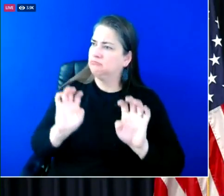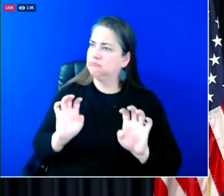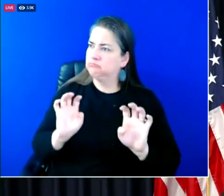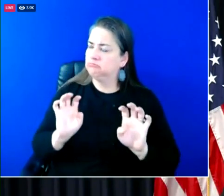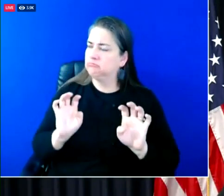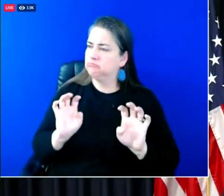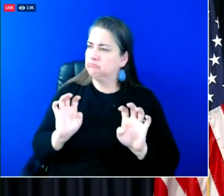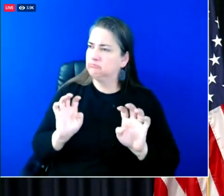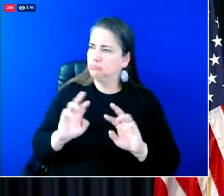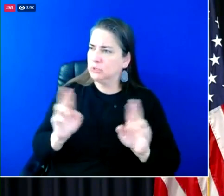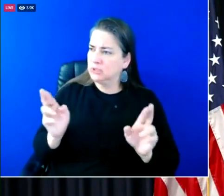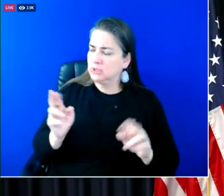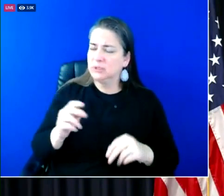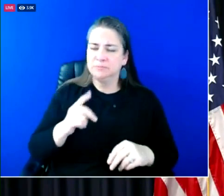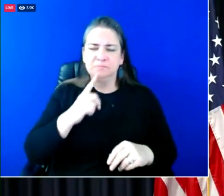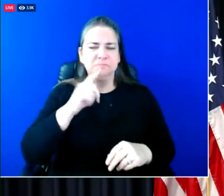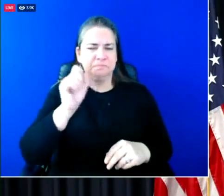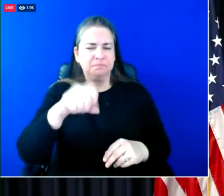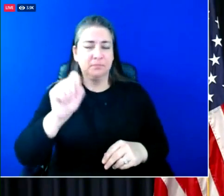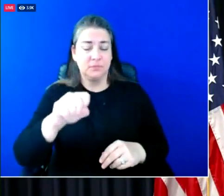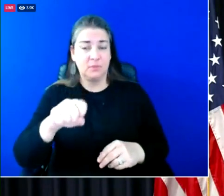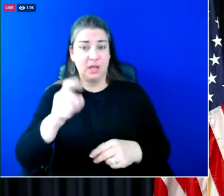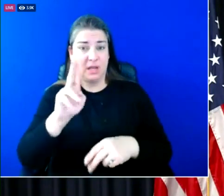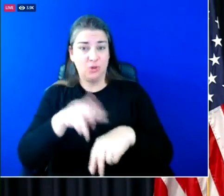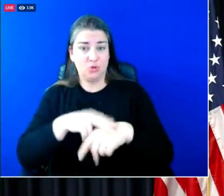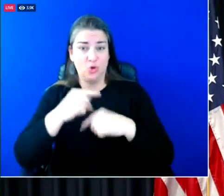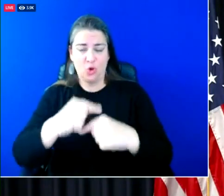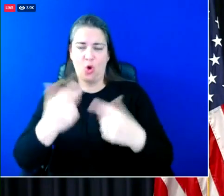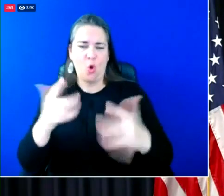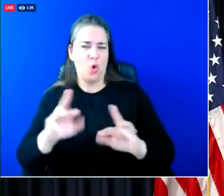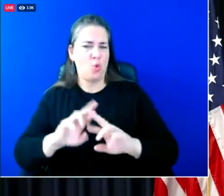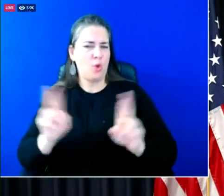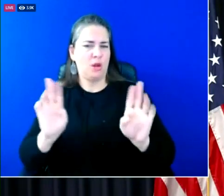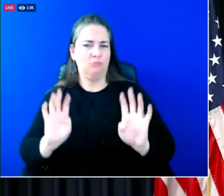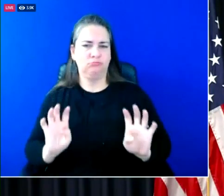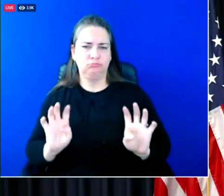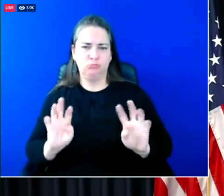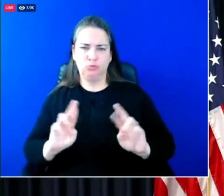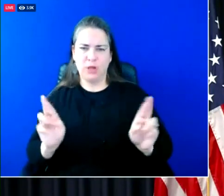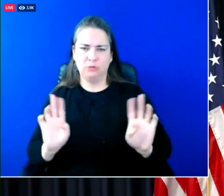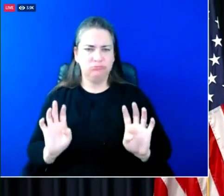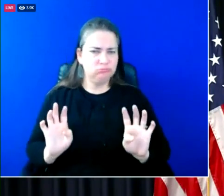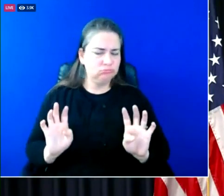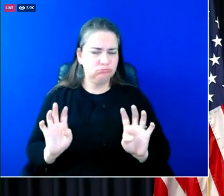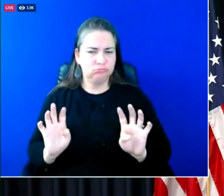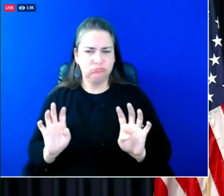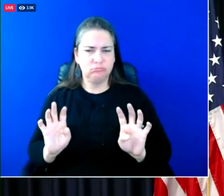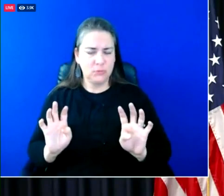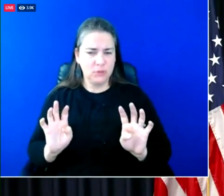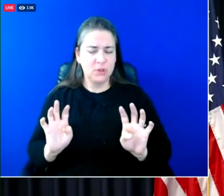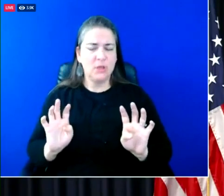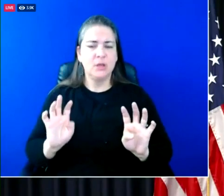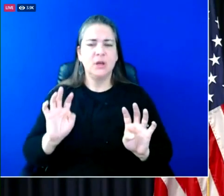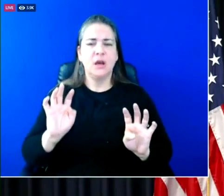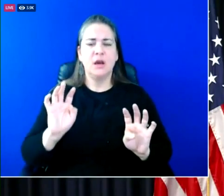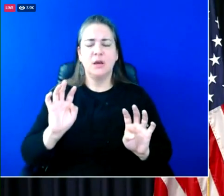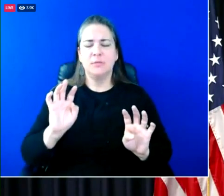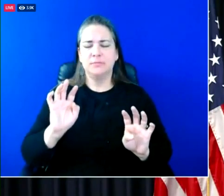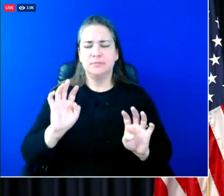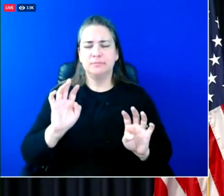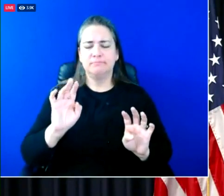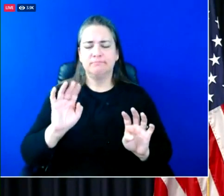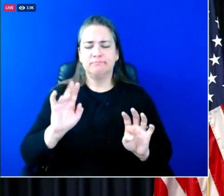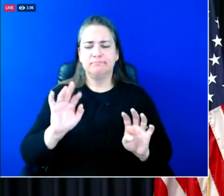at the guard is already on standby, as occurs when we, uh, start the, uh,